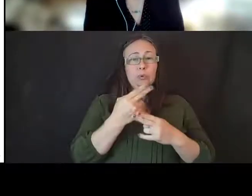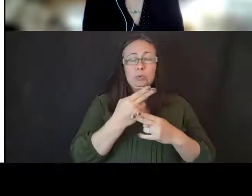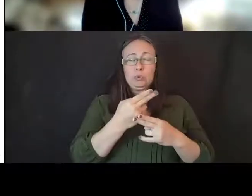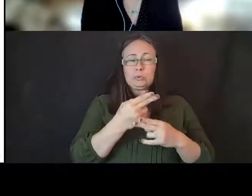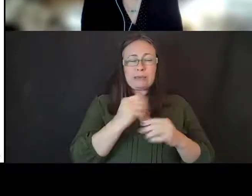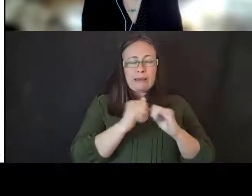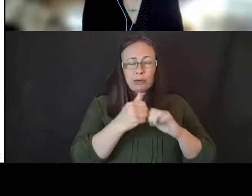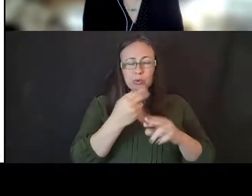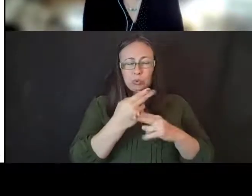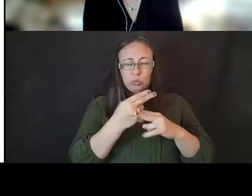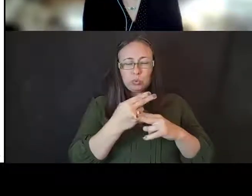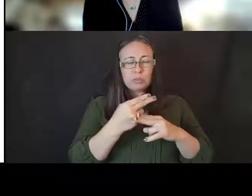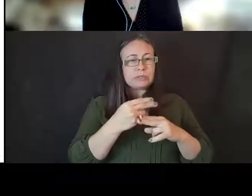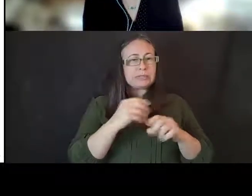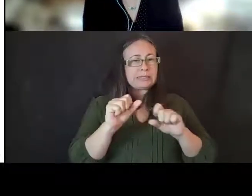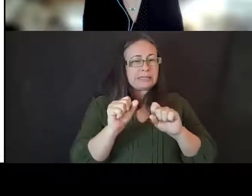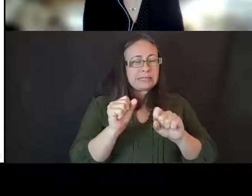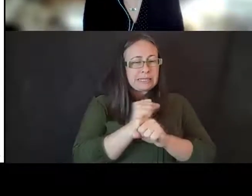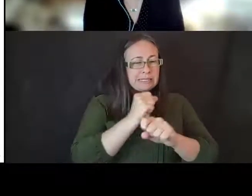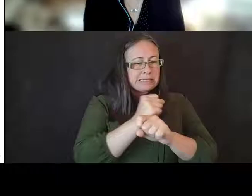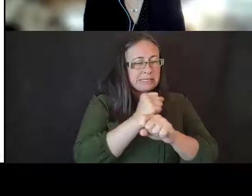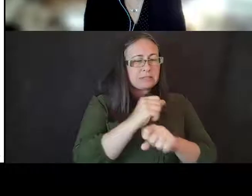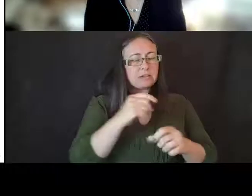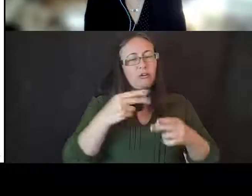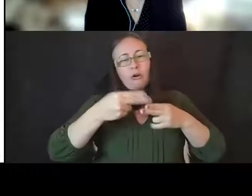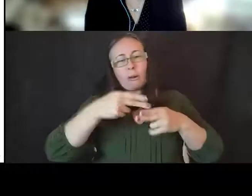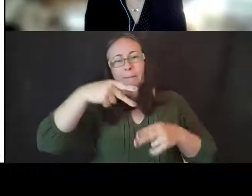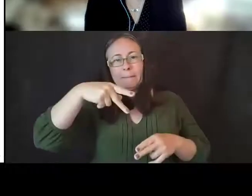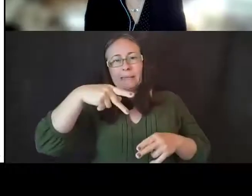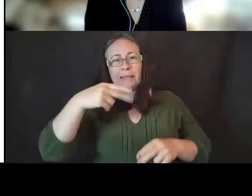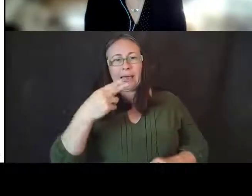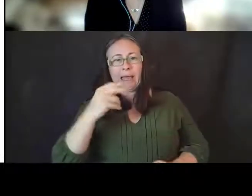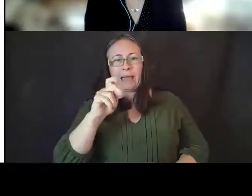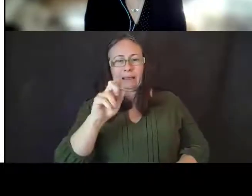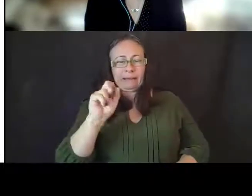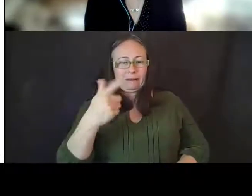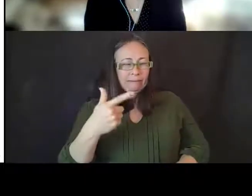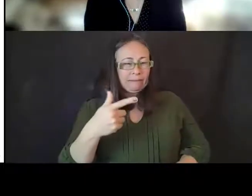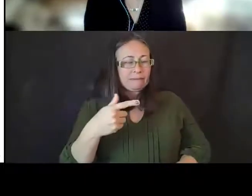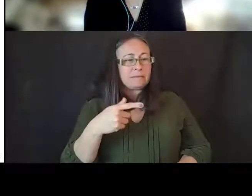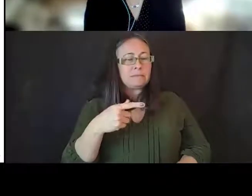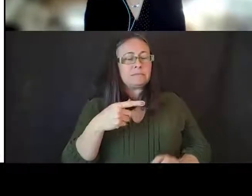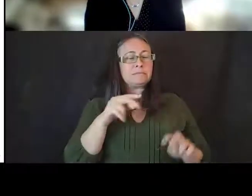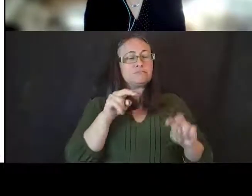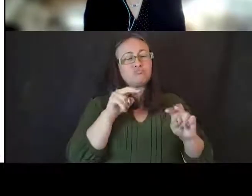There's something called p-hacking, where you tag the data, and then you basically take the data,